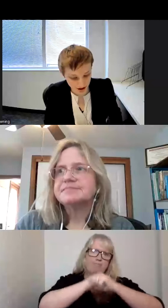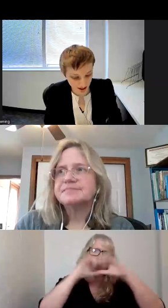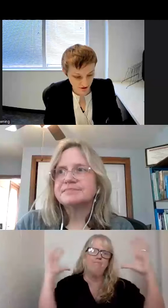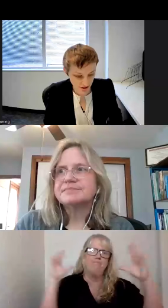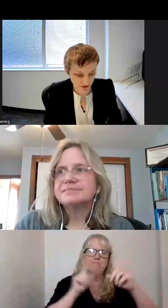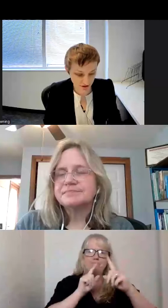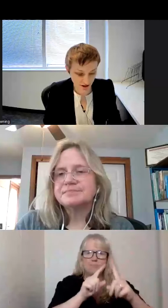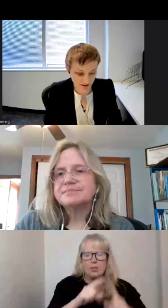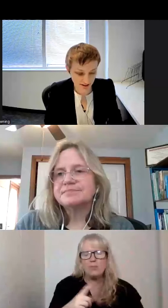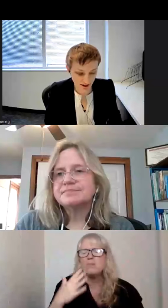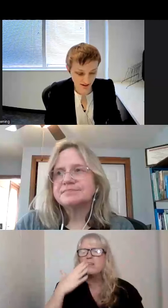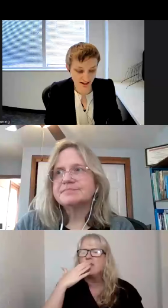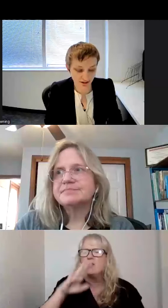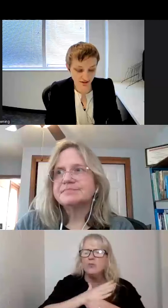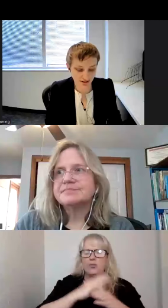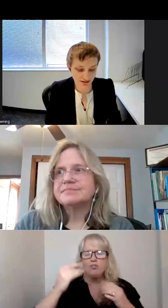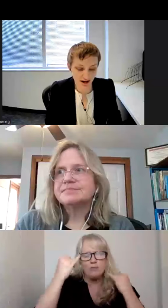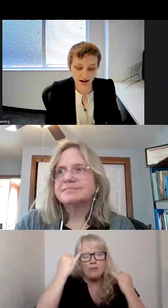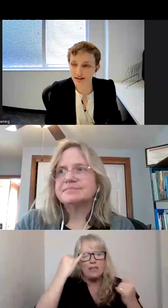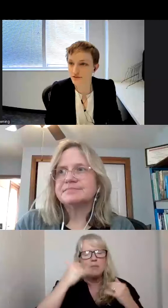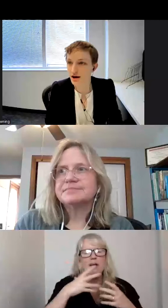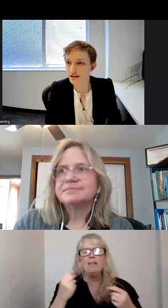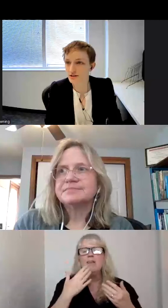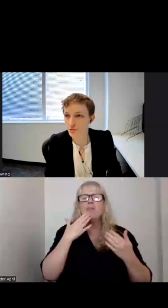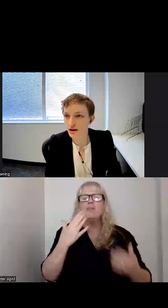APPRECIATE YOU FOR SHARING THAT AND THANK YOU TO DON AND RON AS